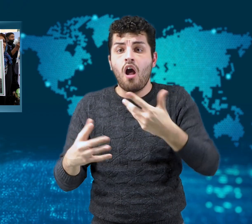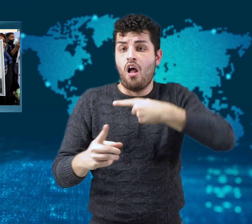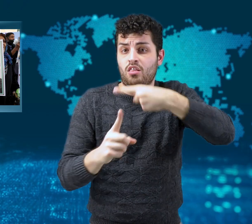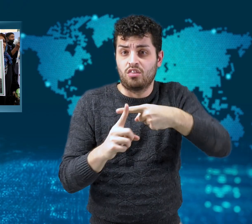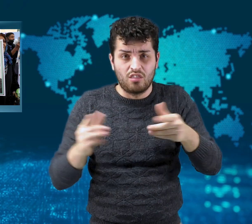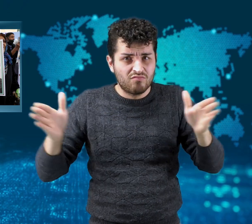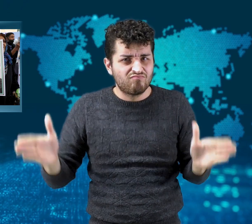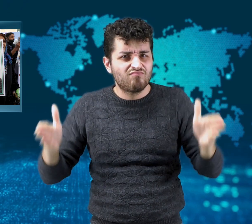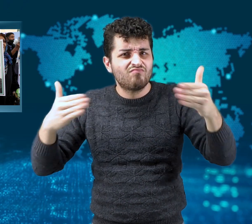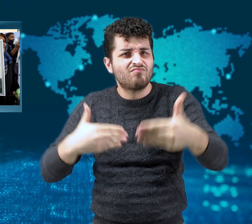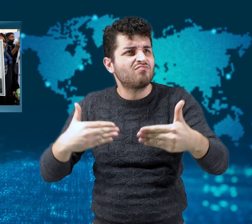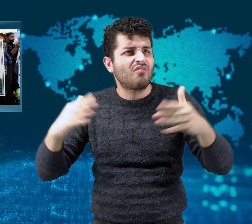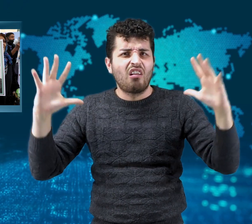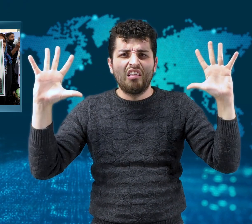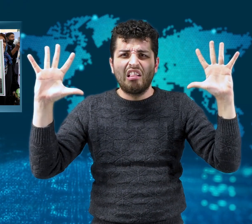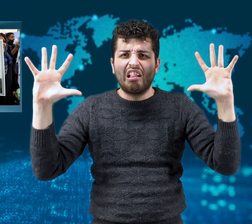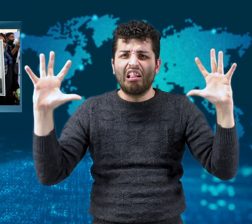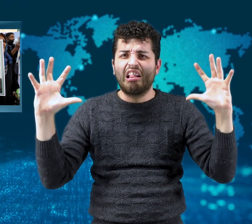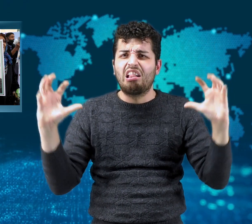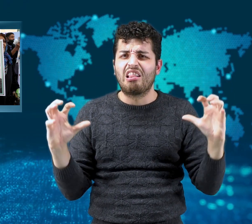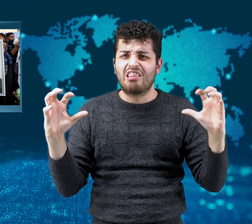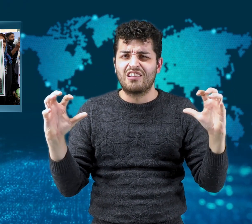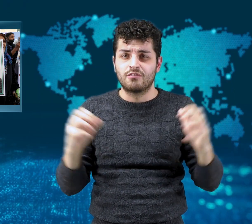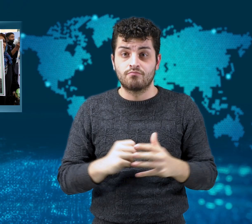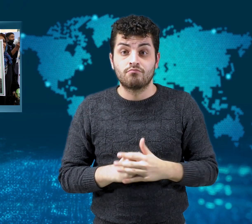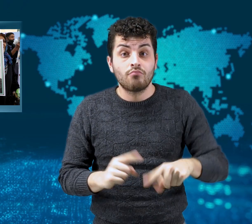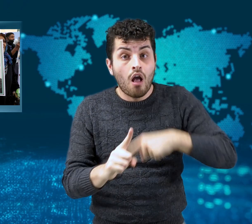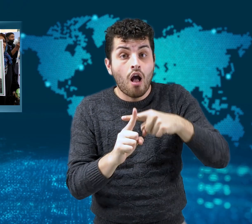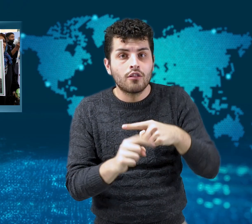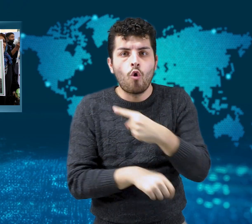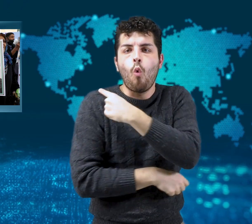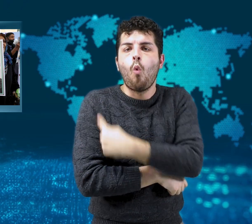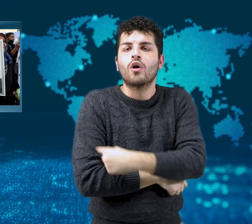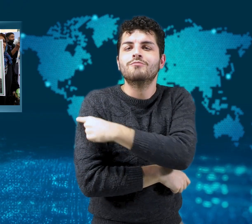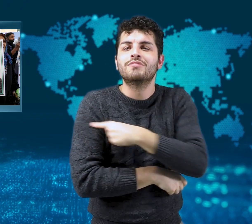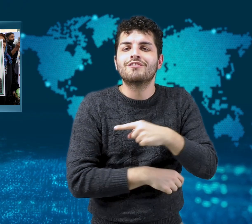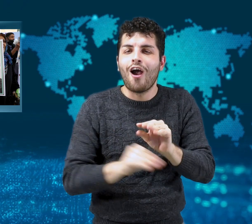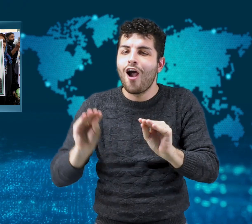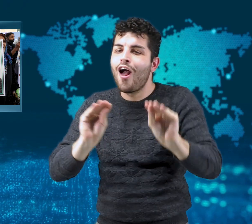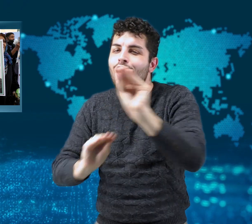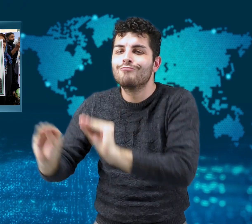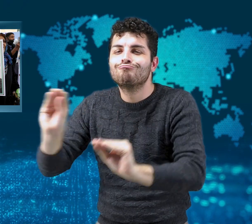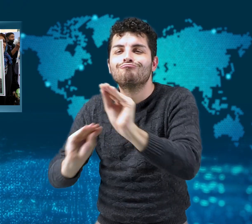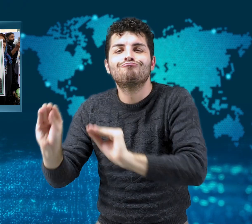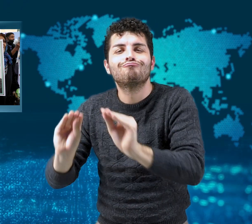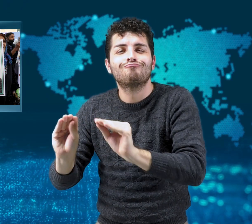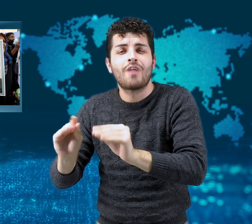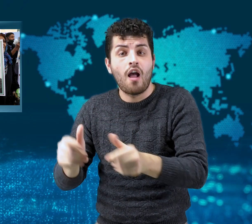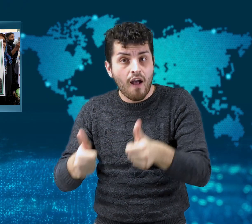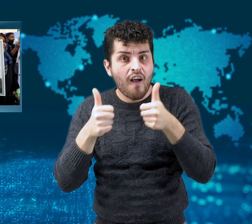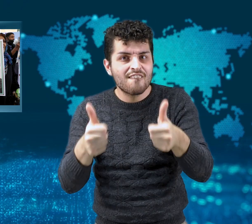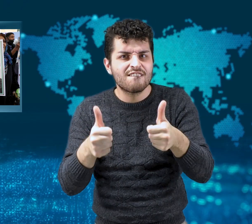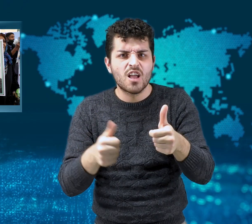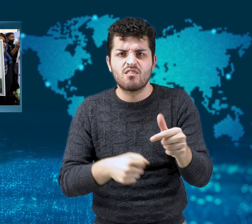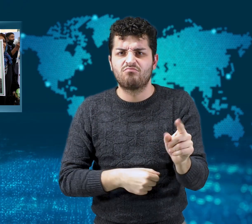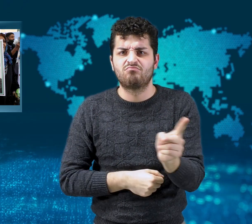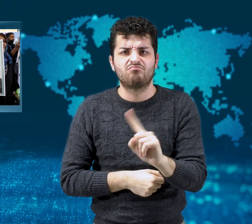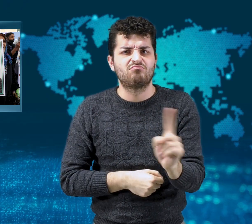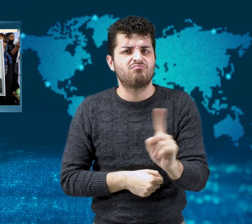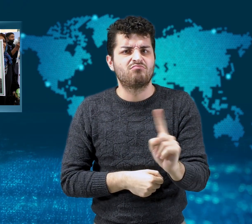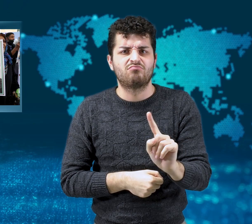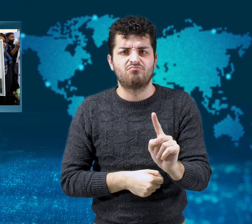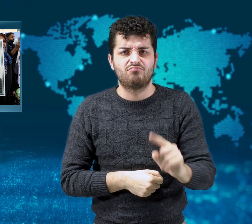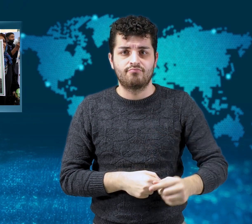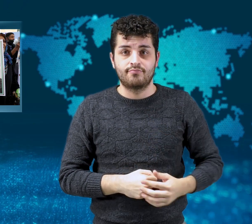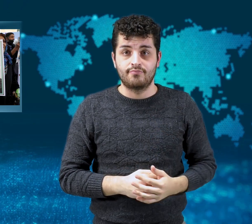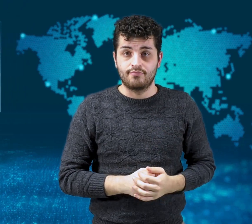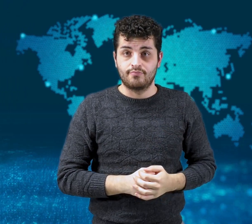violence, poor prison conditions, and inadequate medical care.